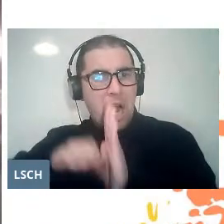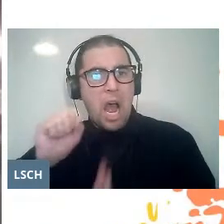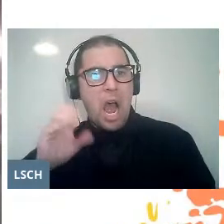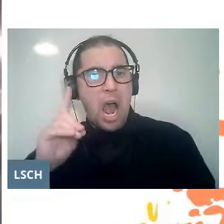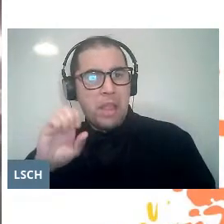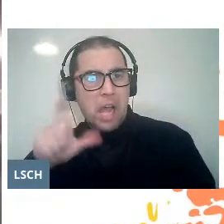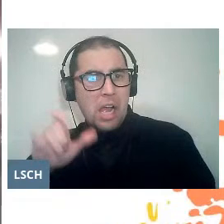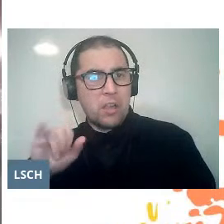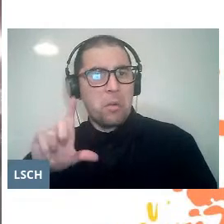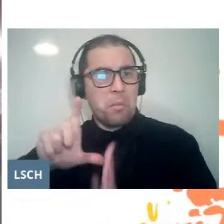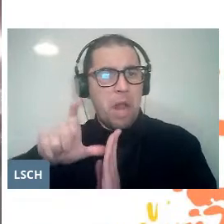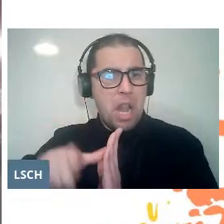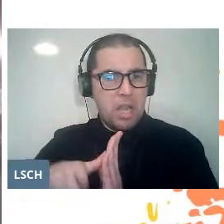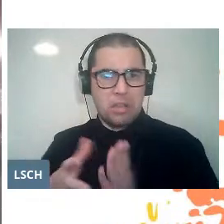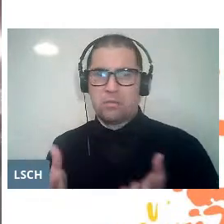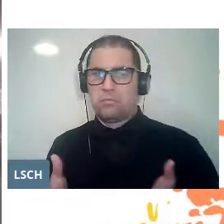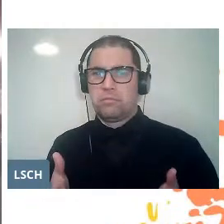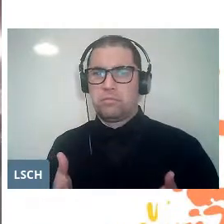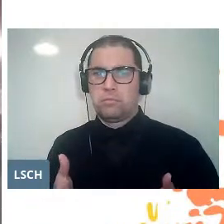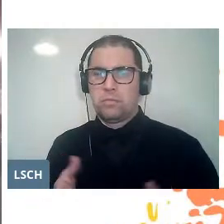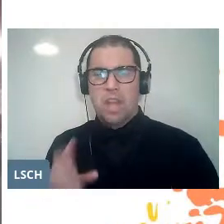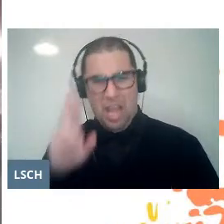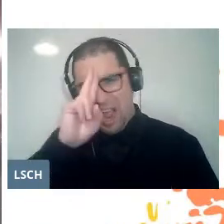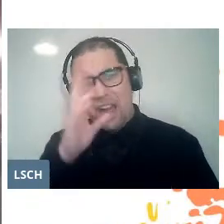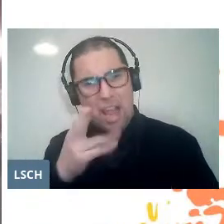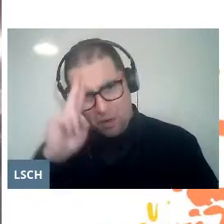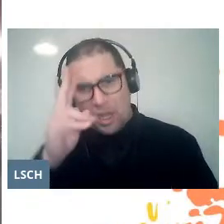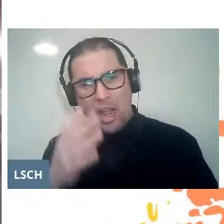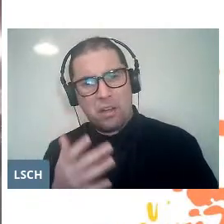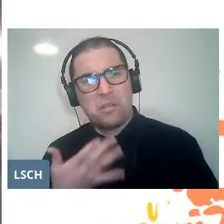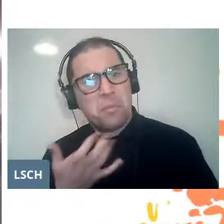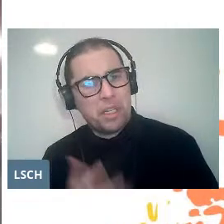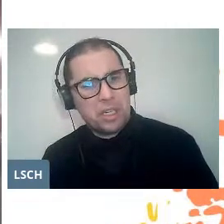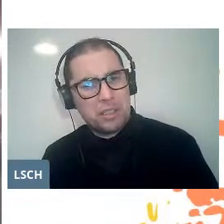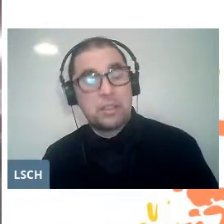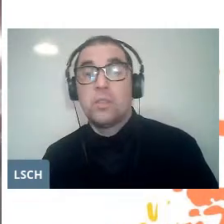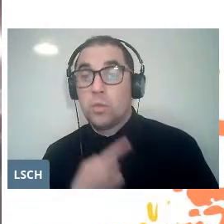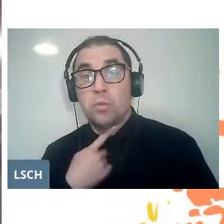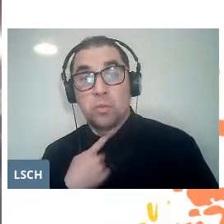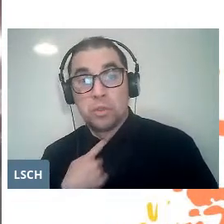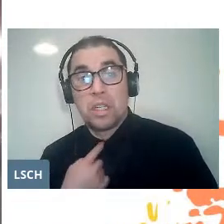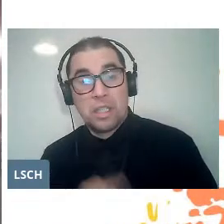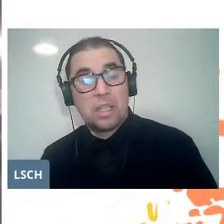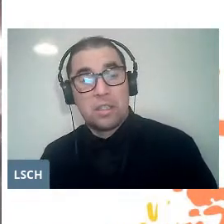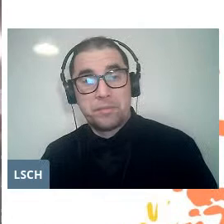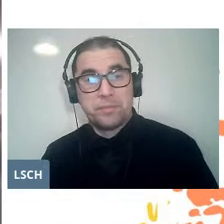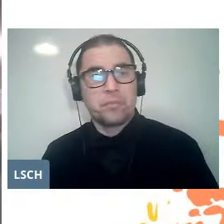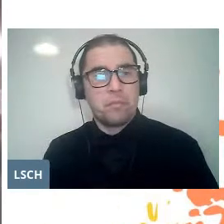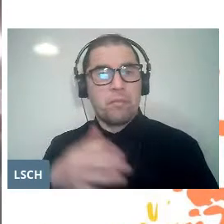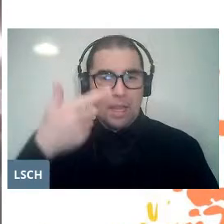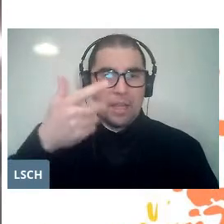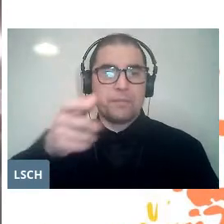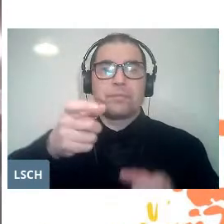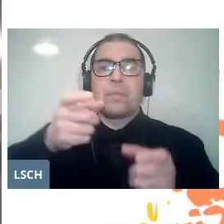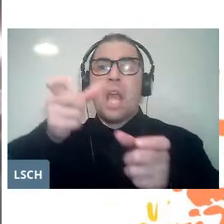Unusual. Why? The reason is very interesting. The musicians who participated in the orchestra,